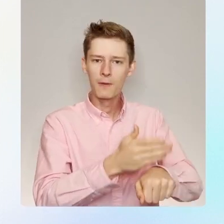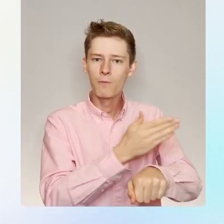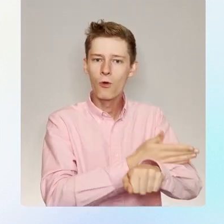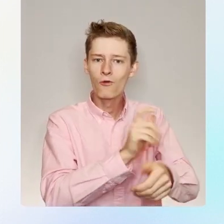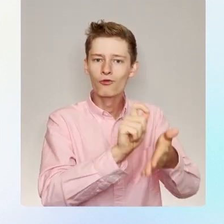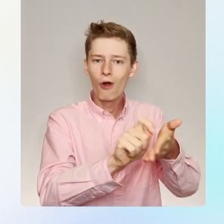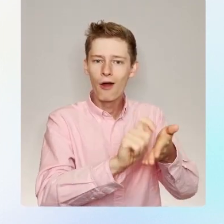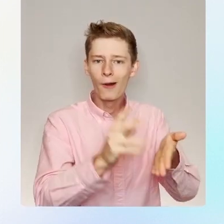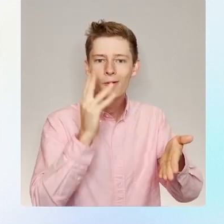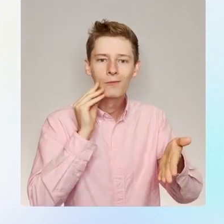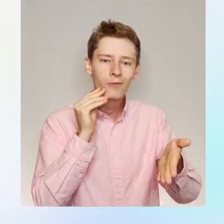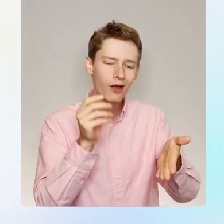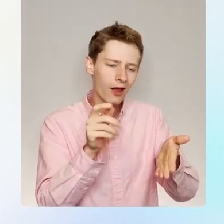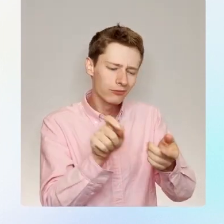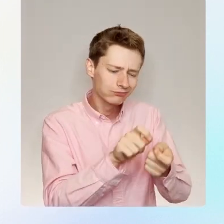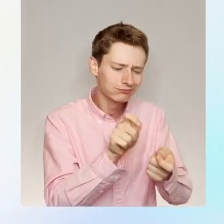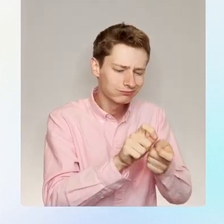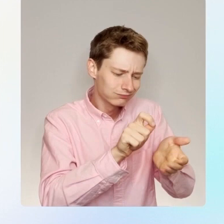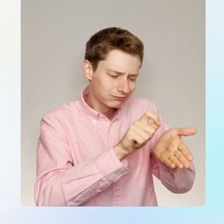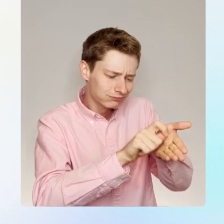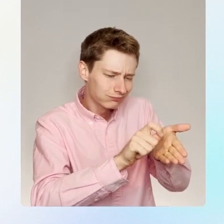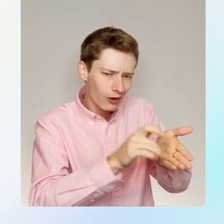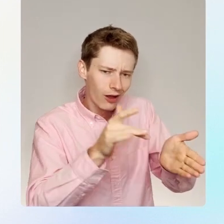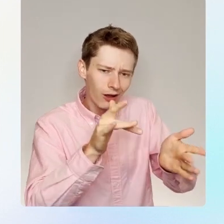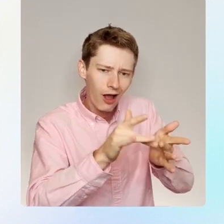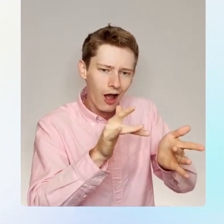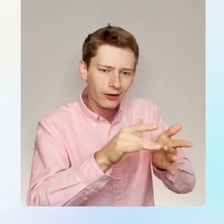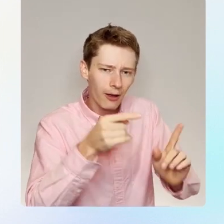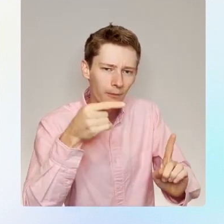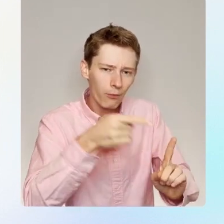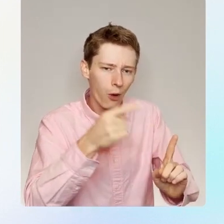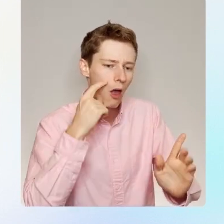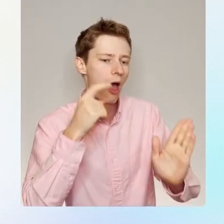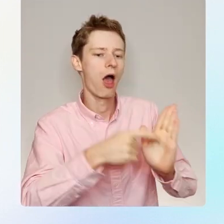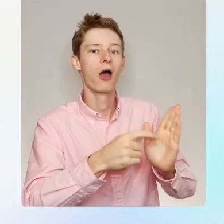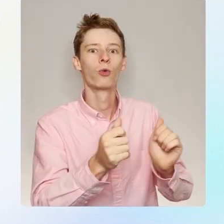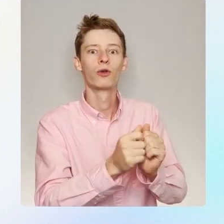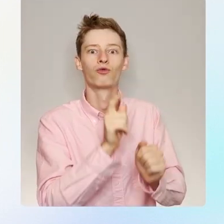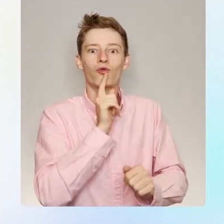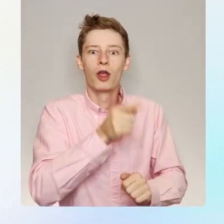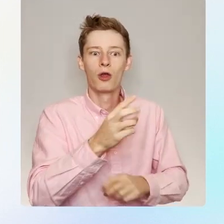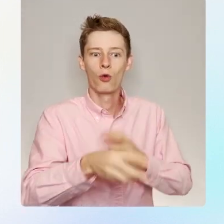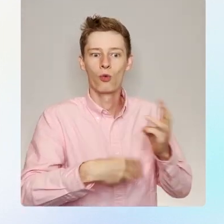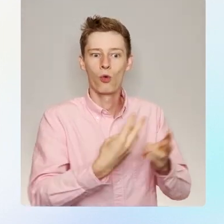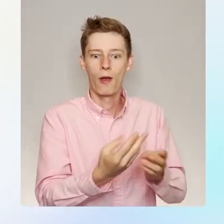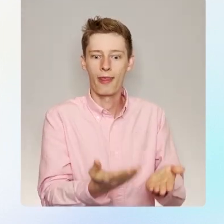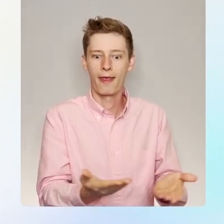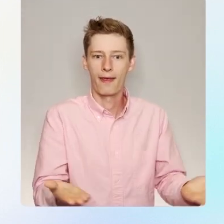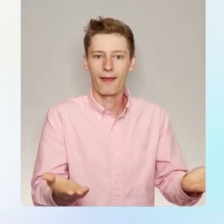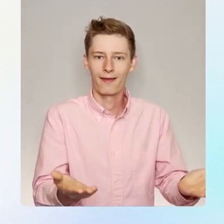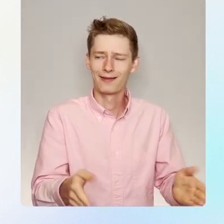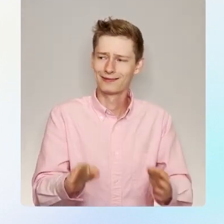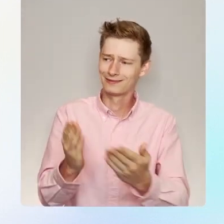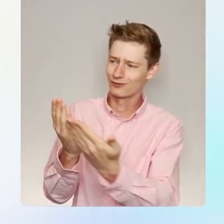by enabling accurate contact point detection with real world surfaces. Surfaces like desks and walls of course